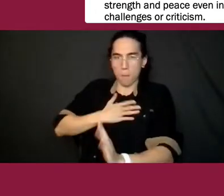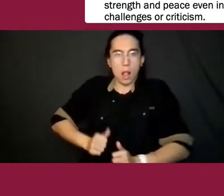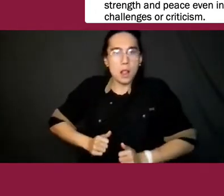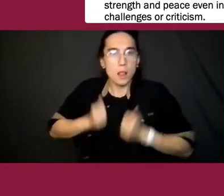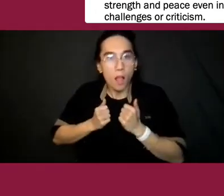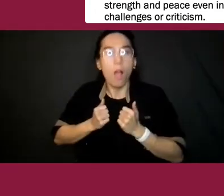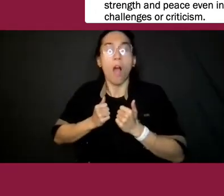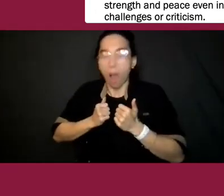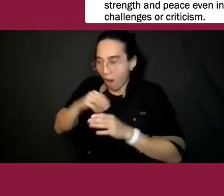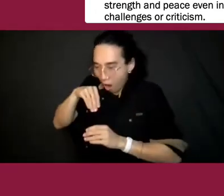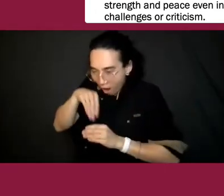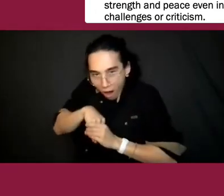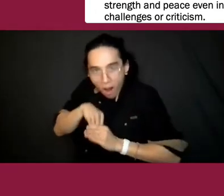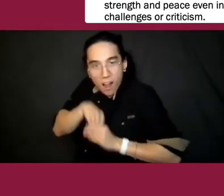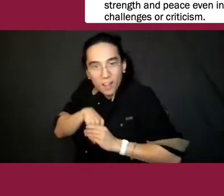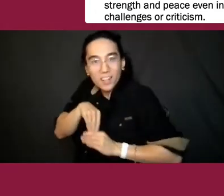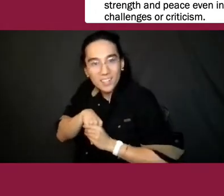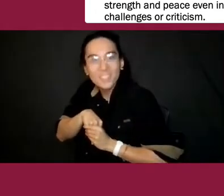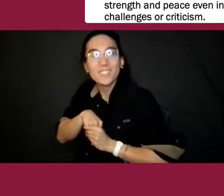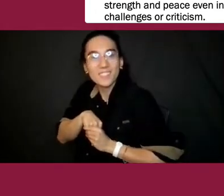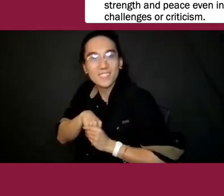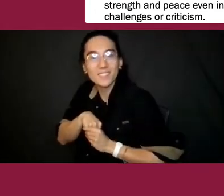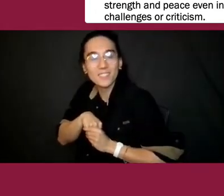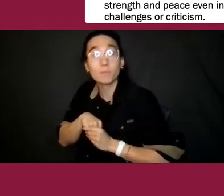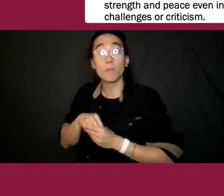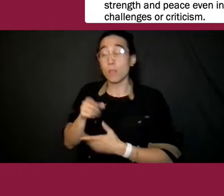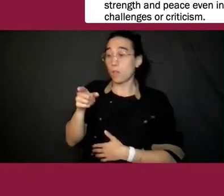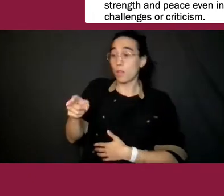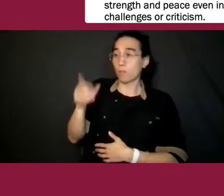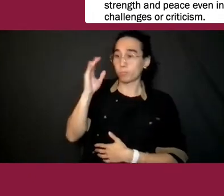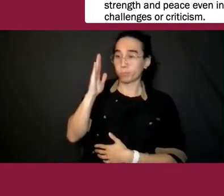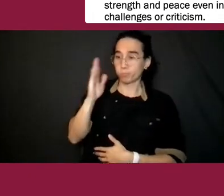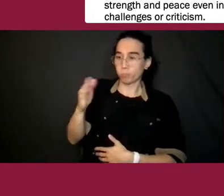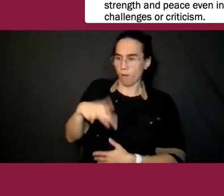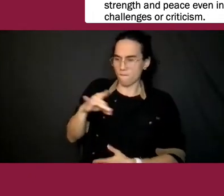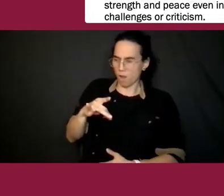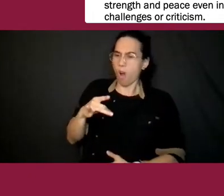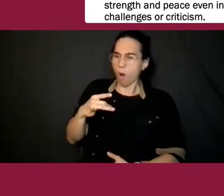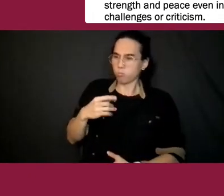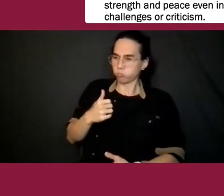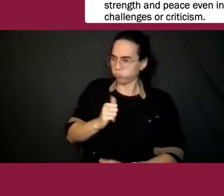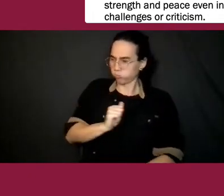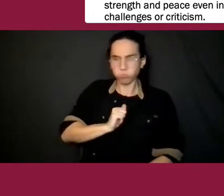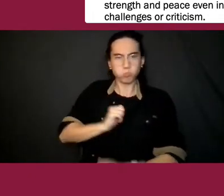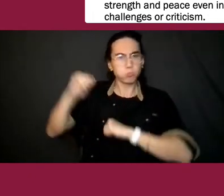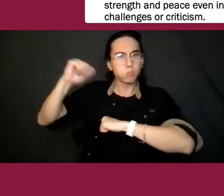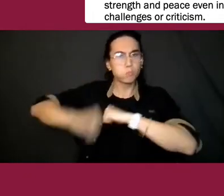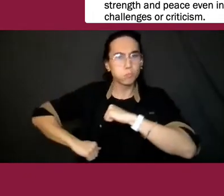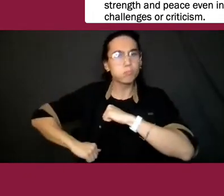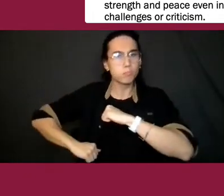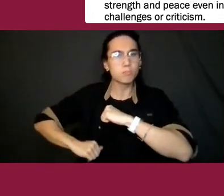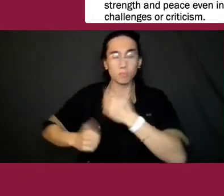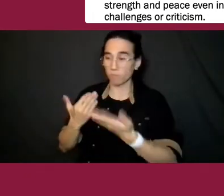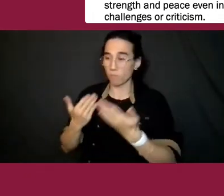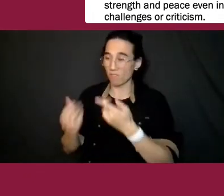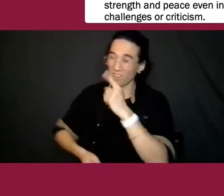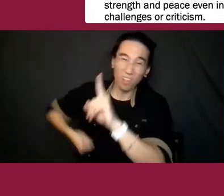The essence-driven self finds inner strength and peace, even in the face of challenges or criticism.